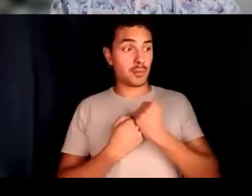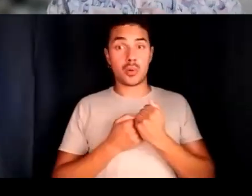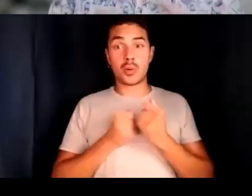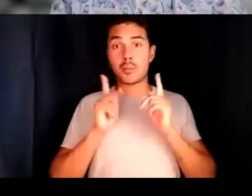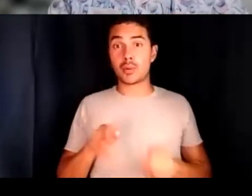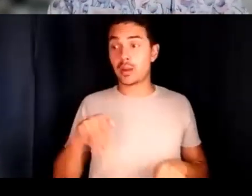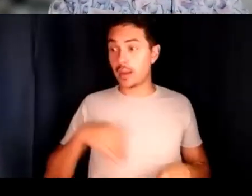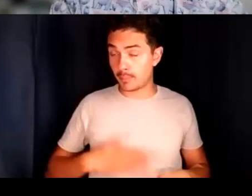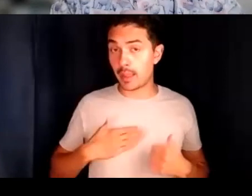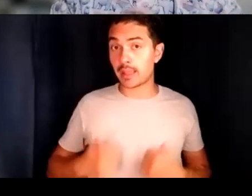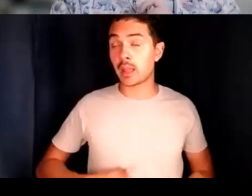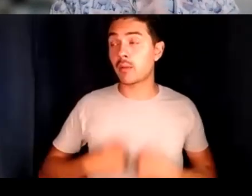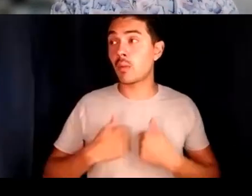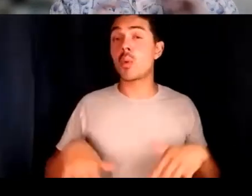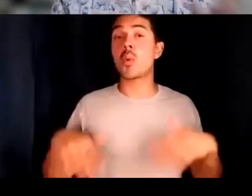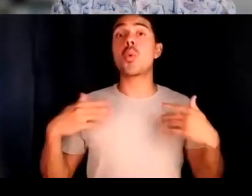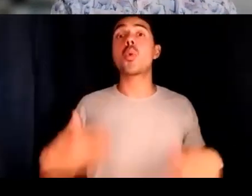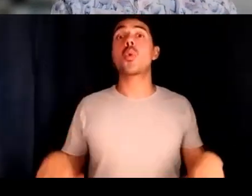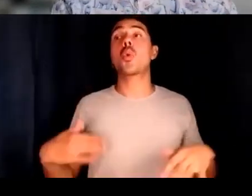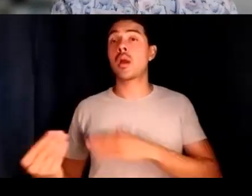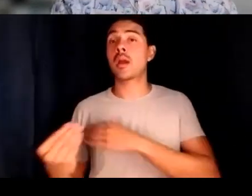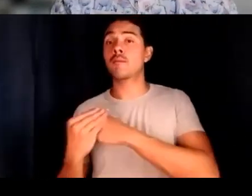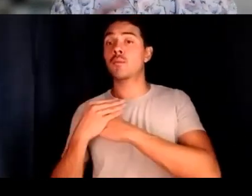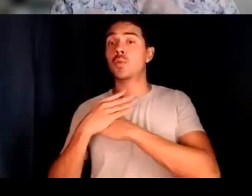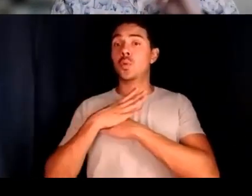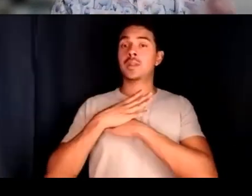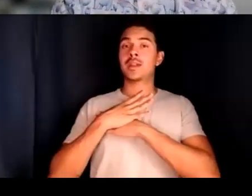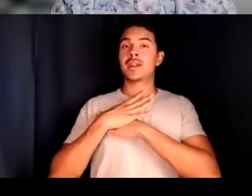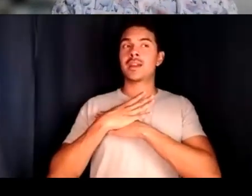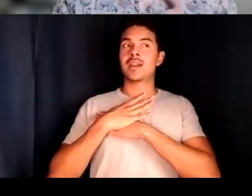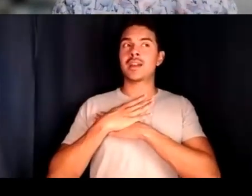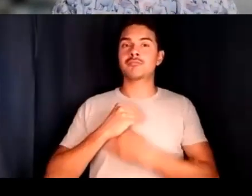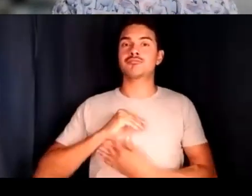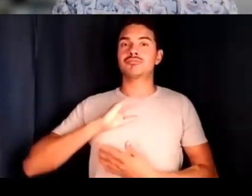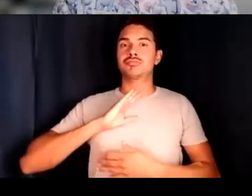and being supportive to other people makes our lives better and it makes our communities better.